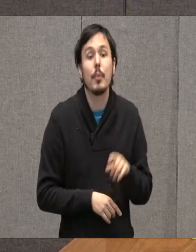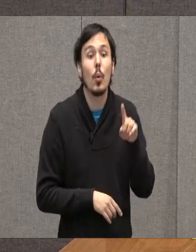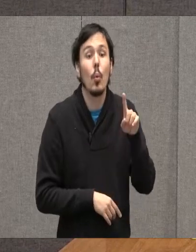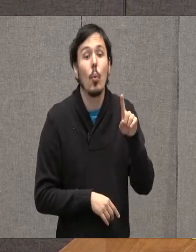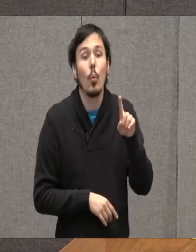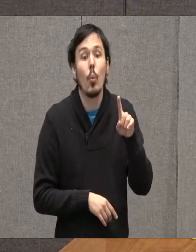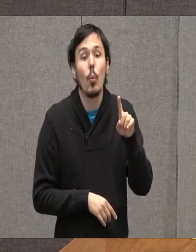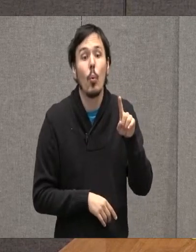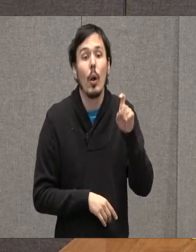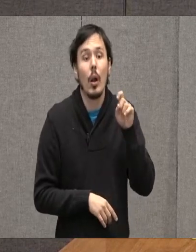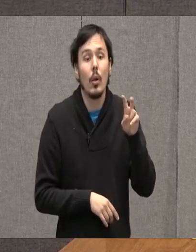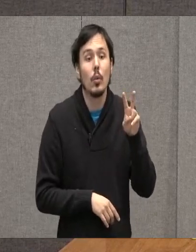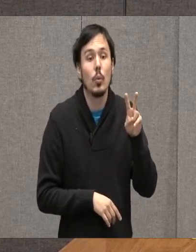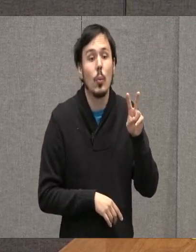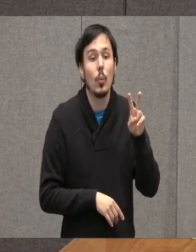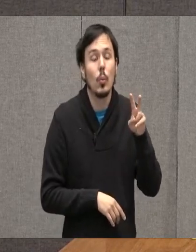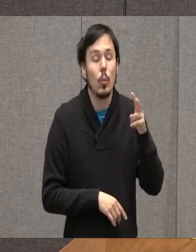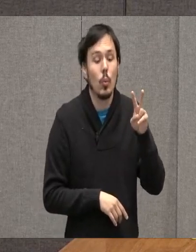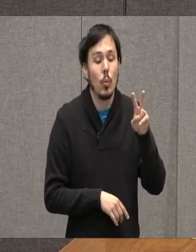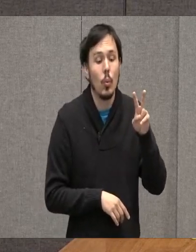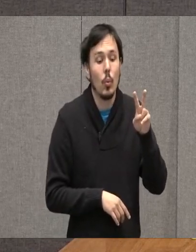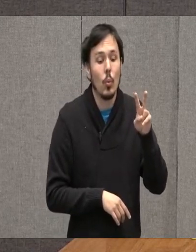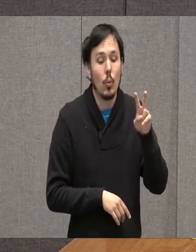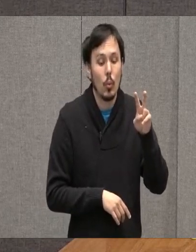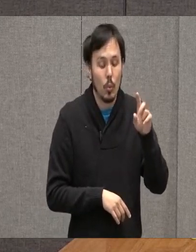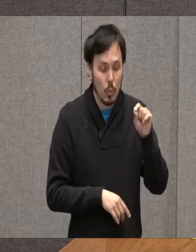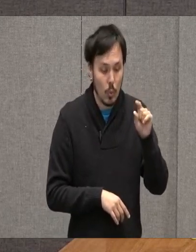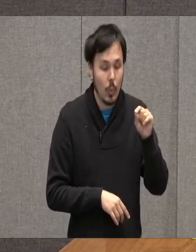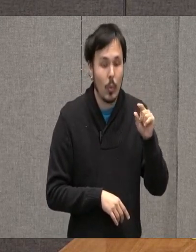it can be read backwards and forwards in either direction.